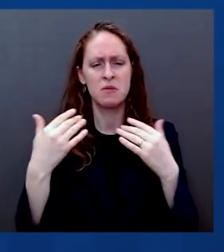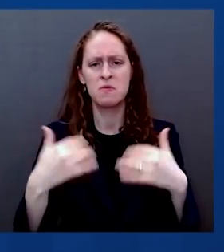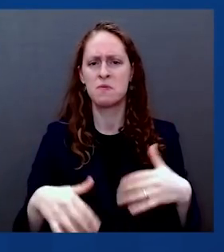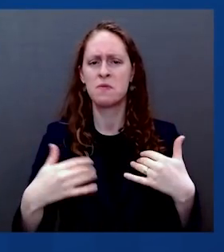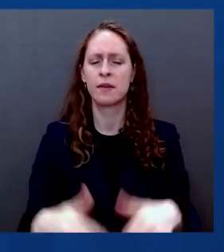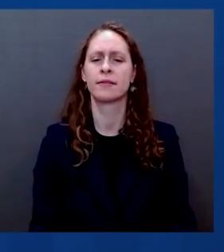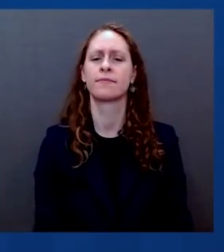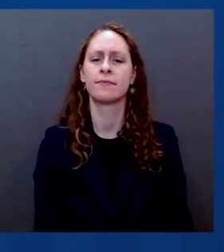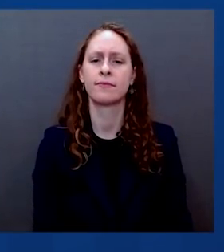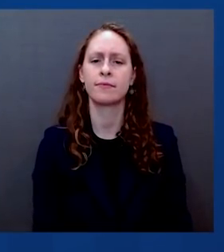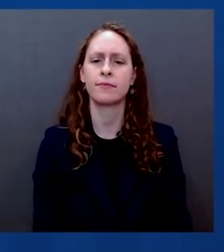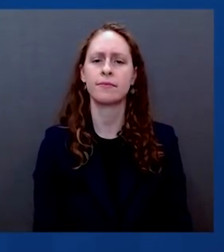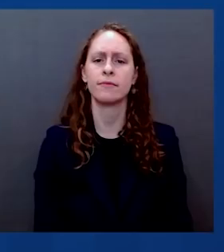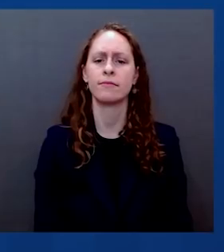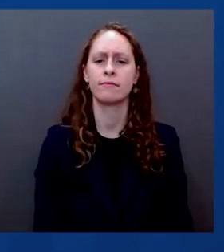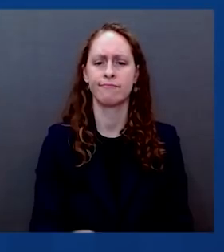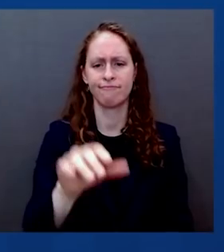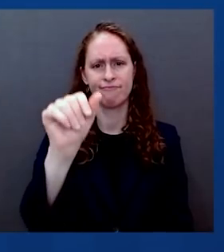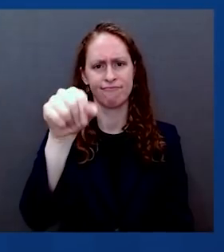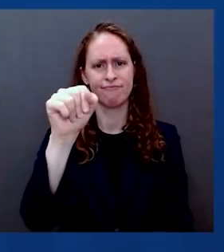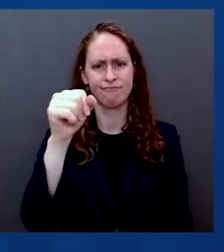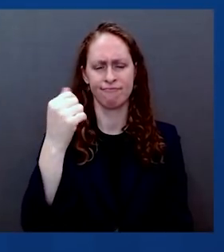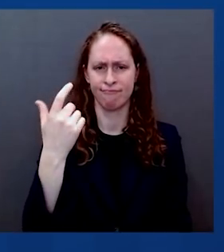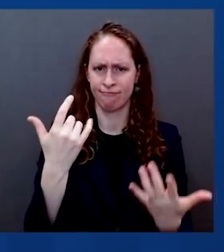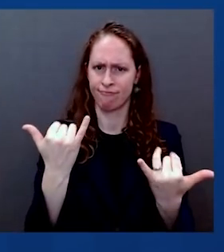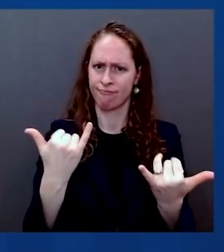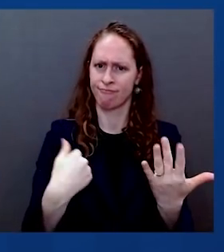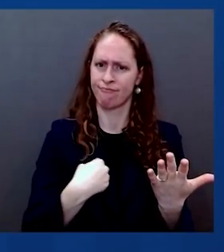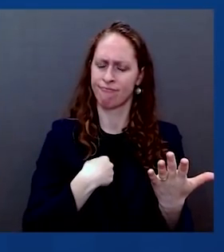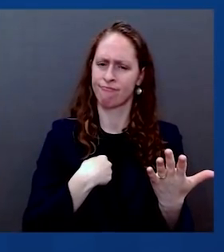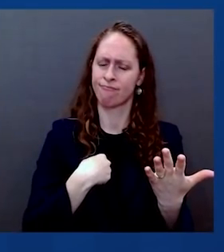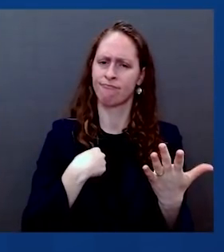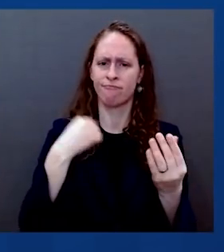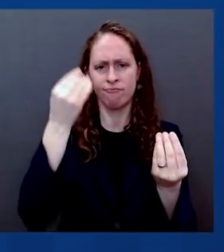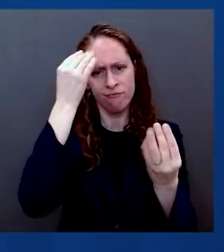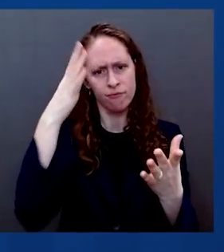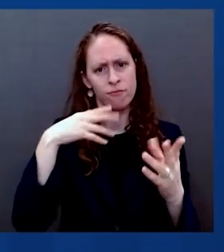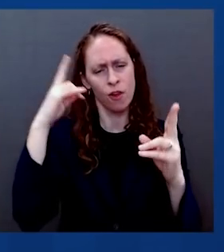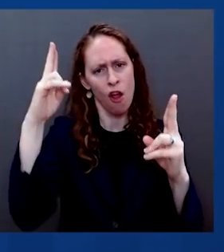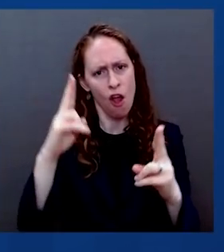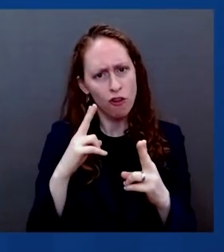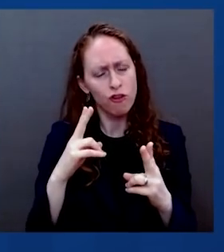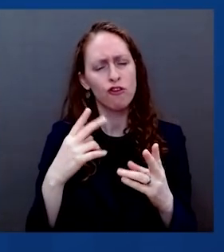and pleasure to introduce the 46th president of the United States of America, Joe Biden